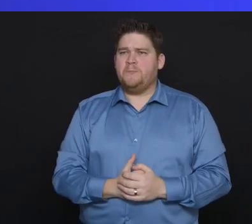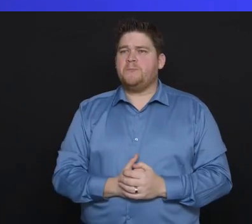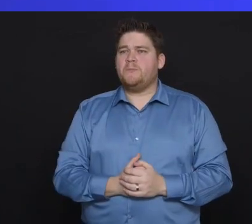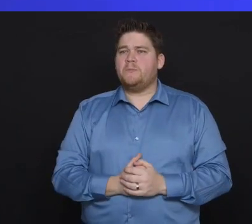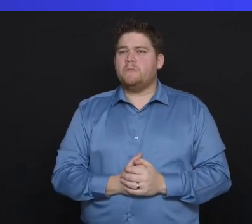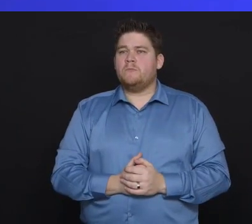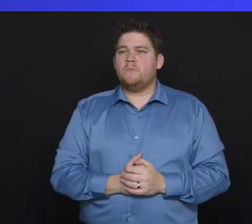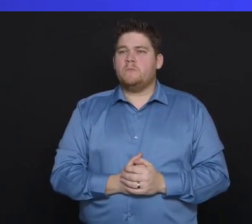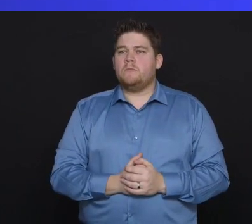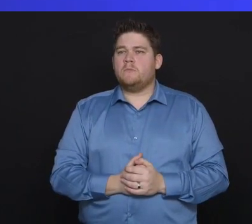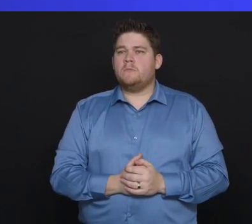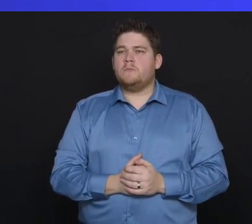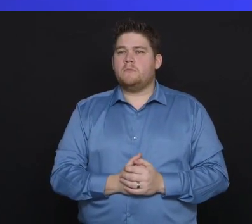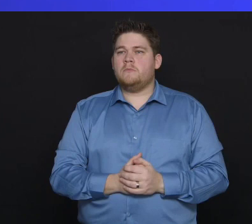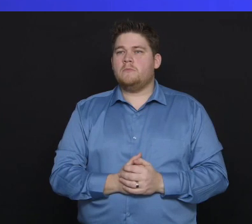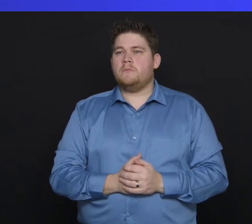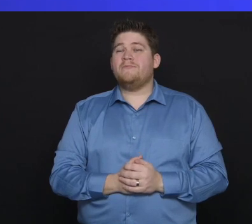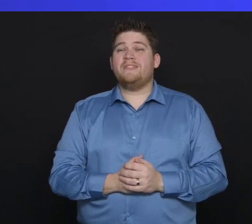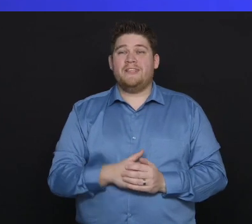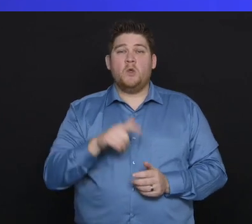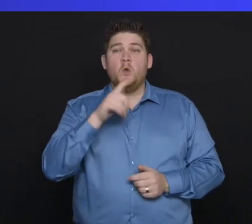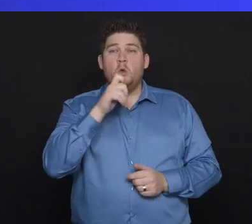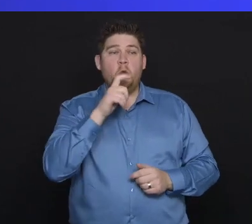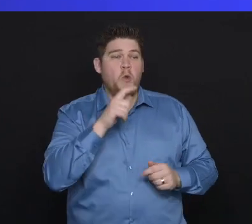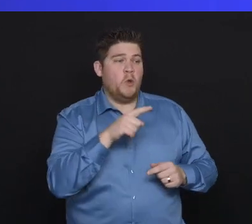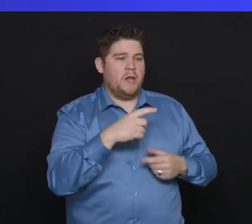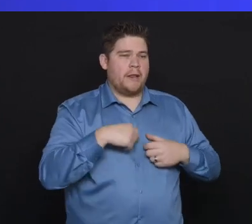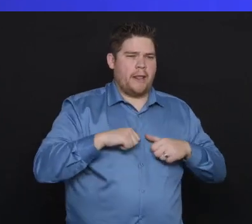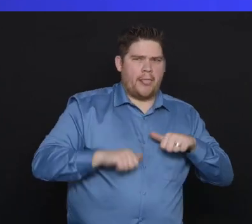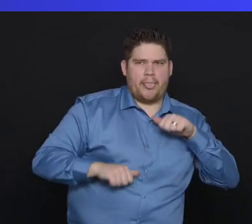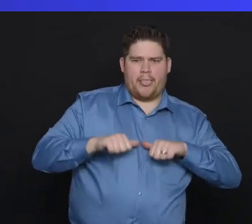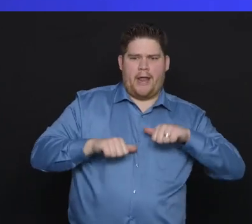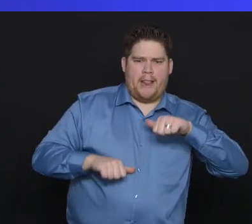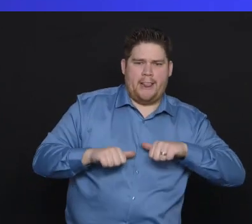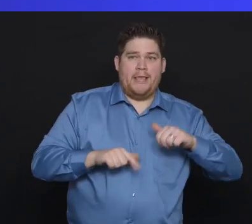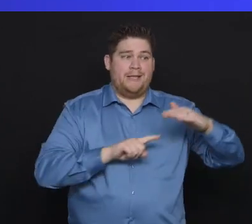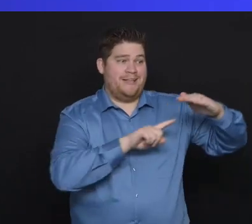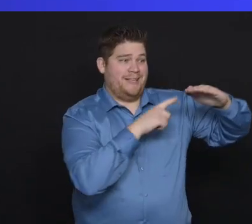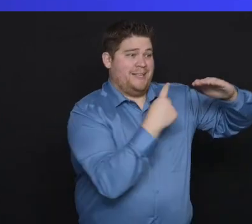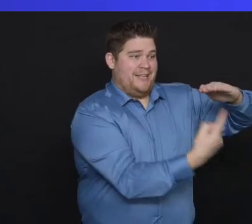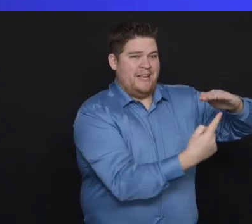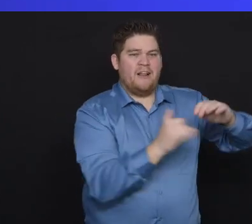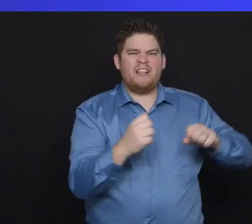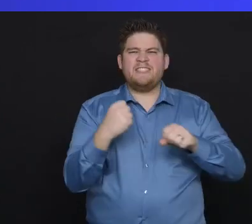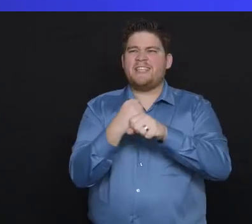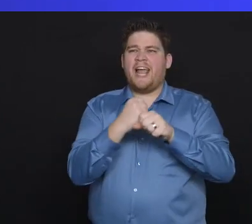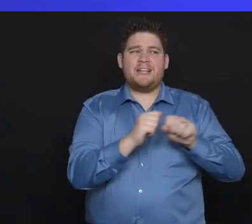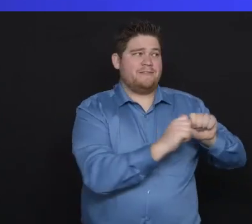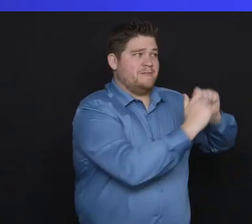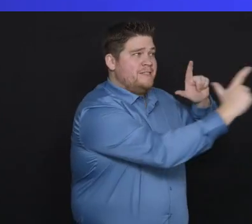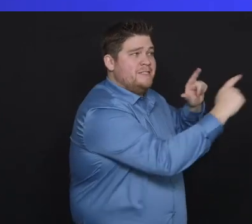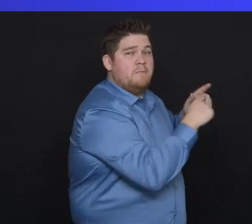You will be counted in the test positive numbers but we also are aware that the important